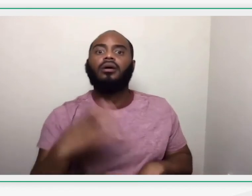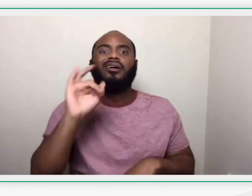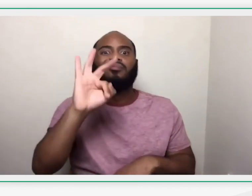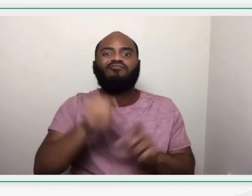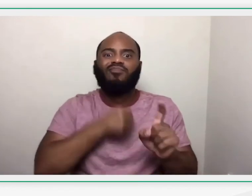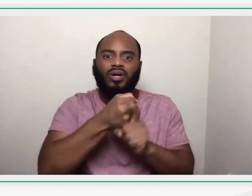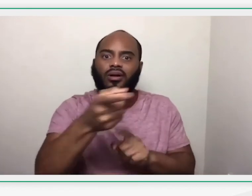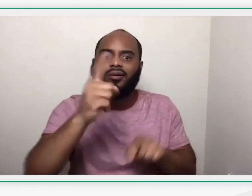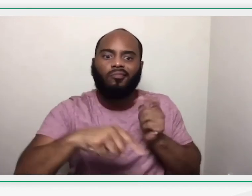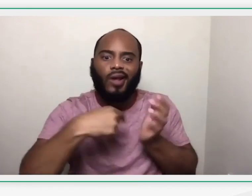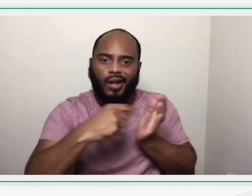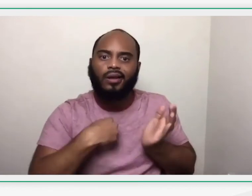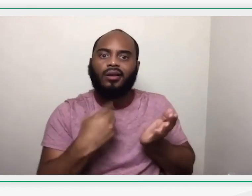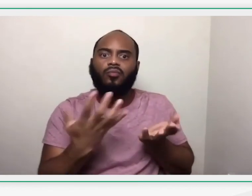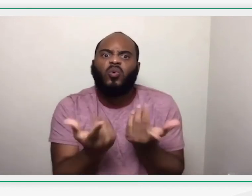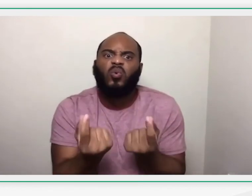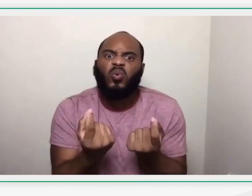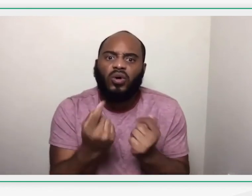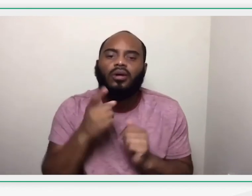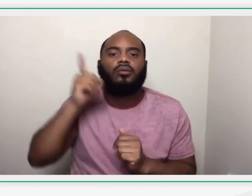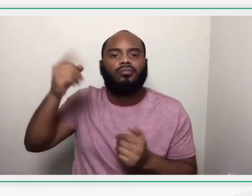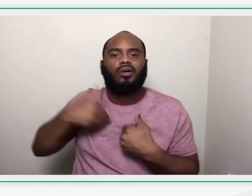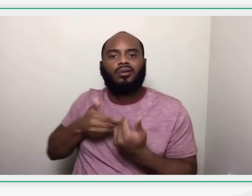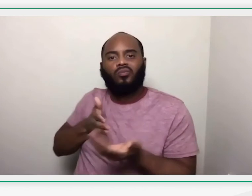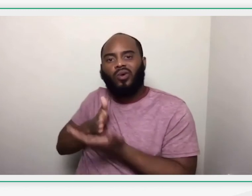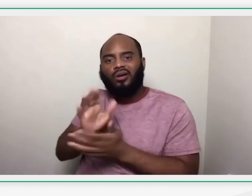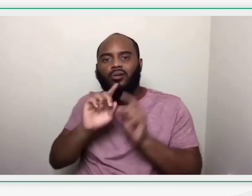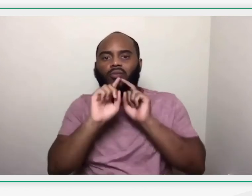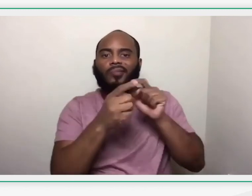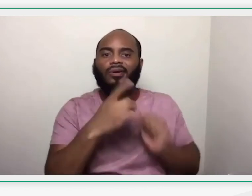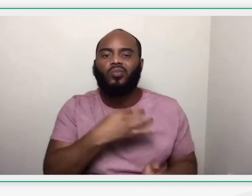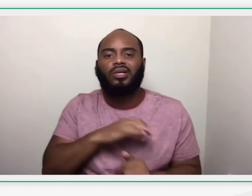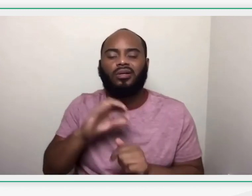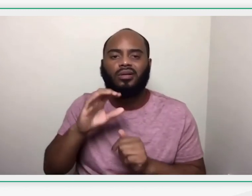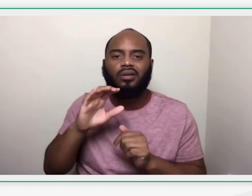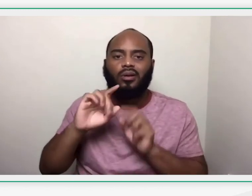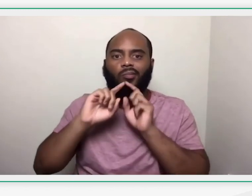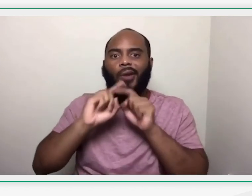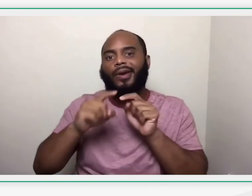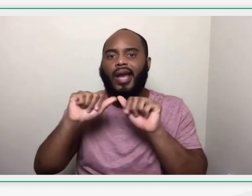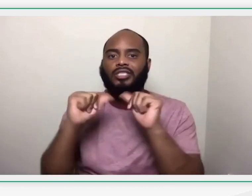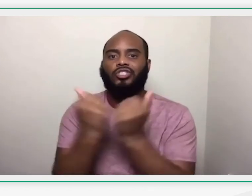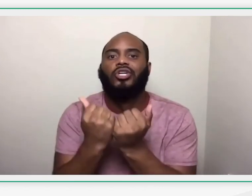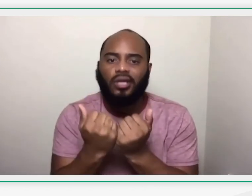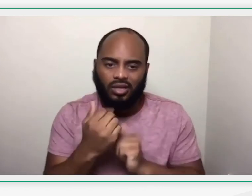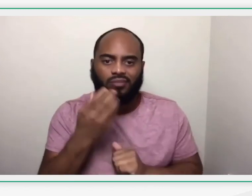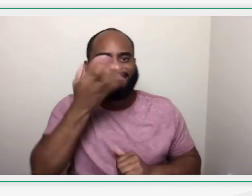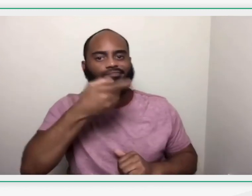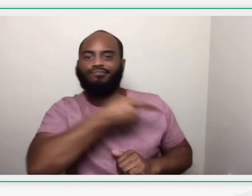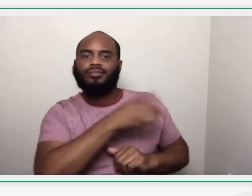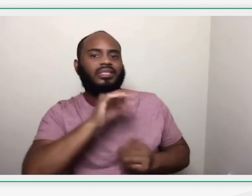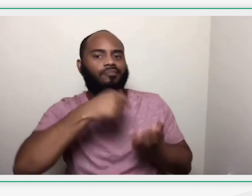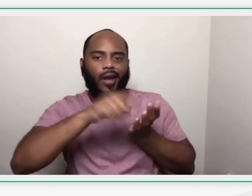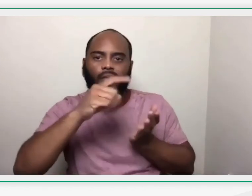So, they are trusting that you're going to be able to pay them back, which is why they have the right to report your credit to those reporting agencies